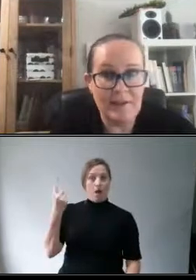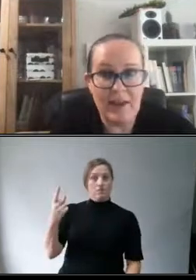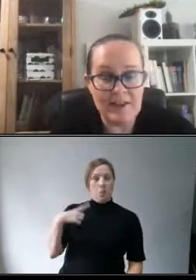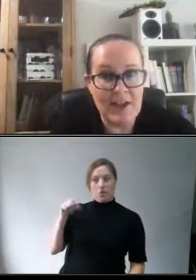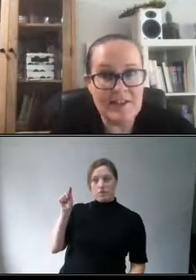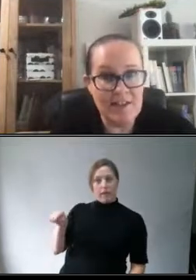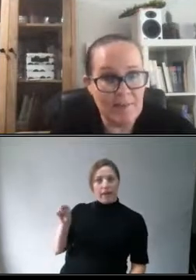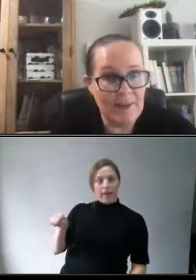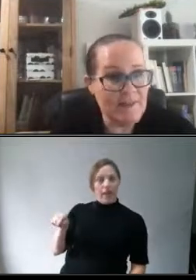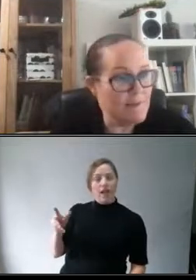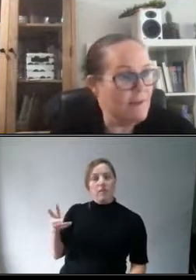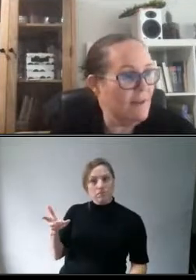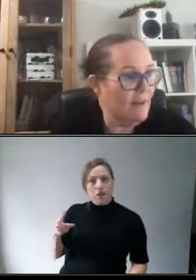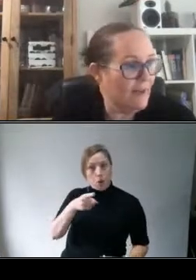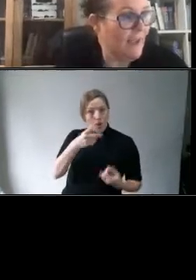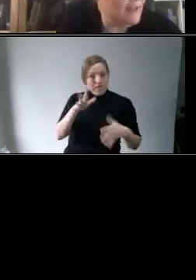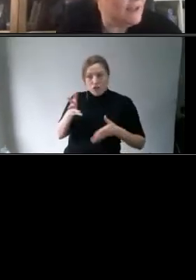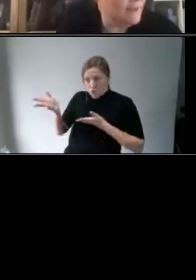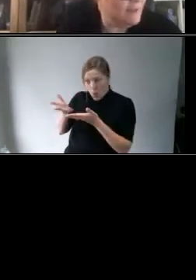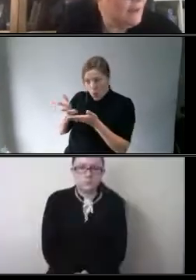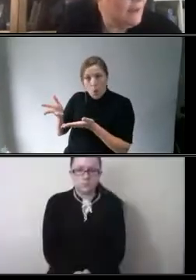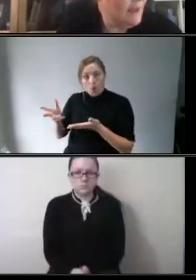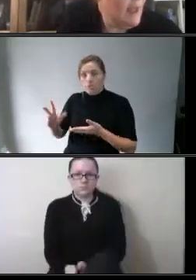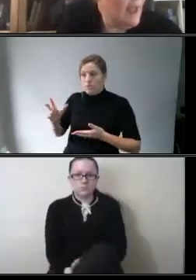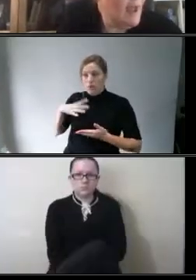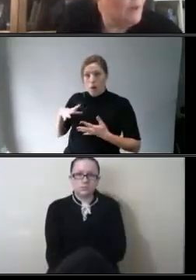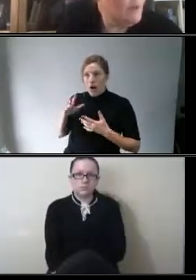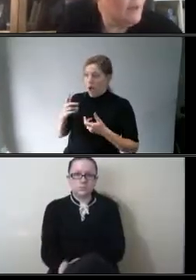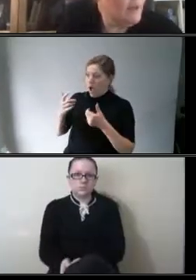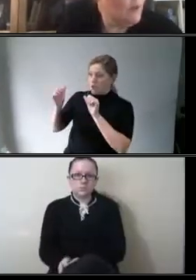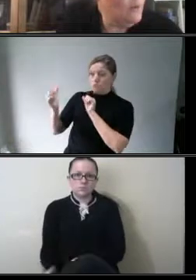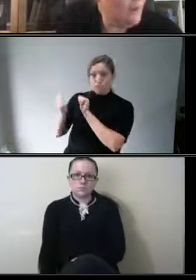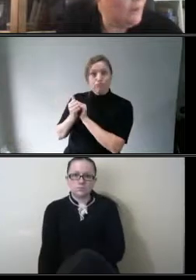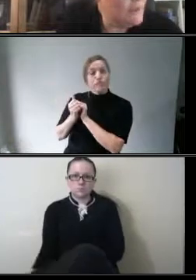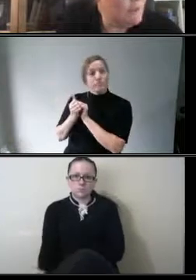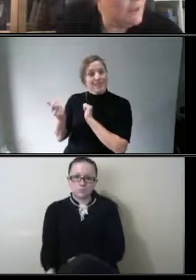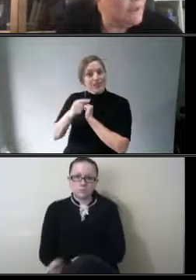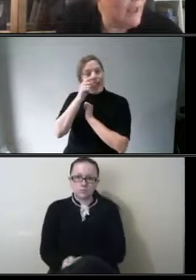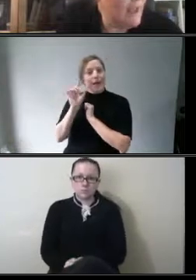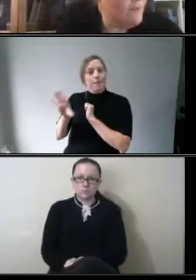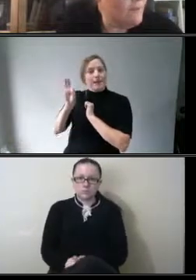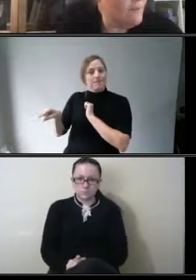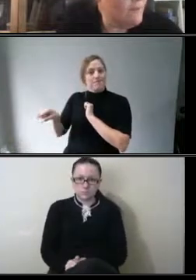and you've had a chat to them that's absolutely okay too uh we on that question we do have um